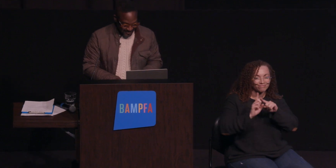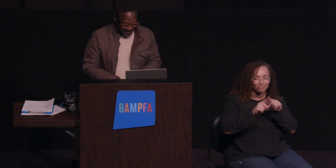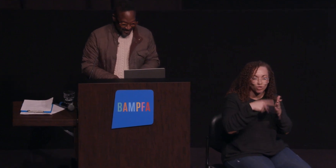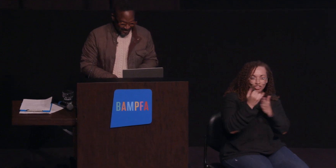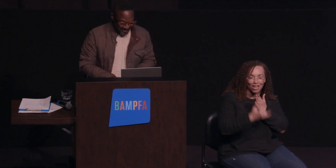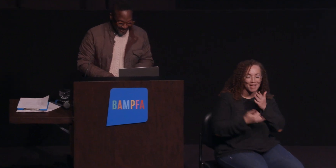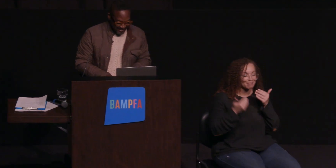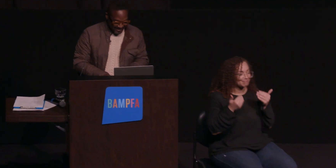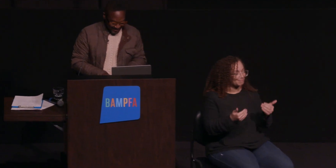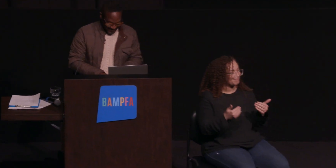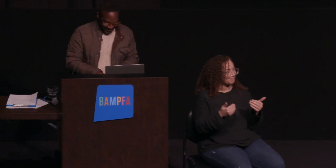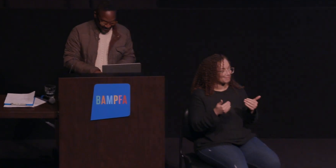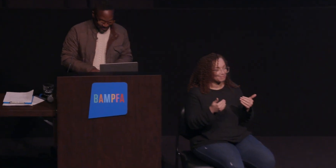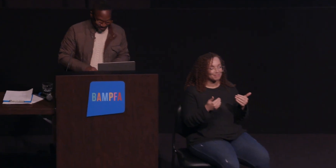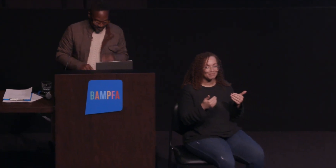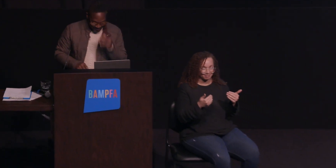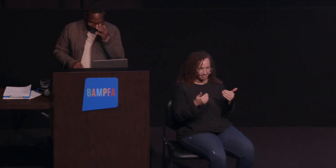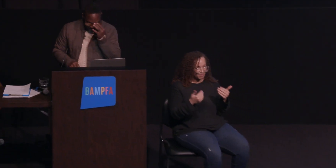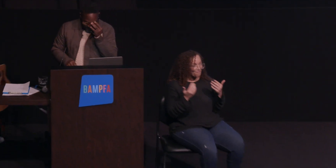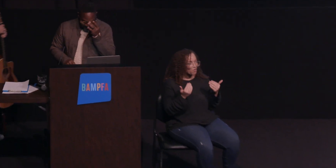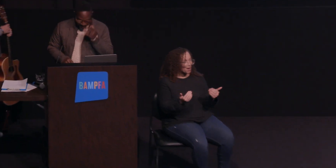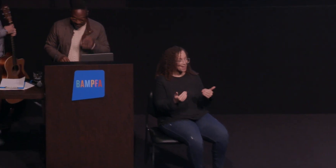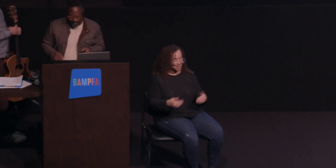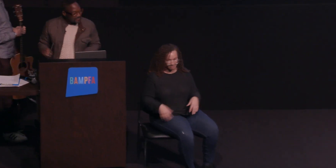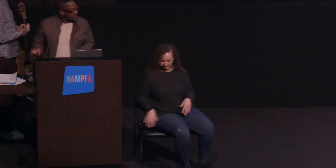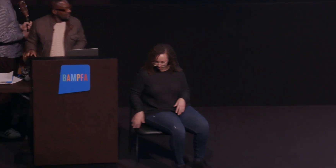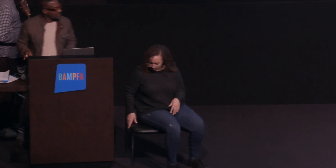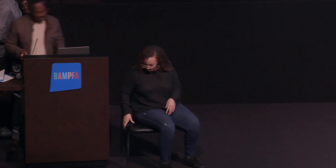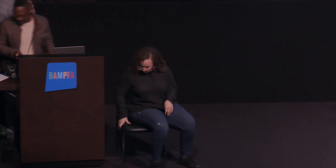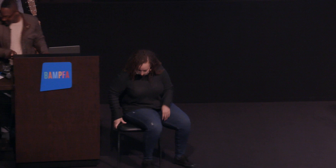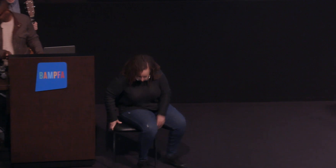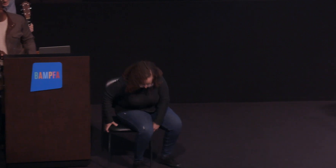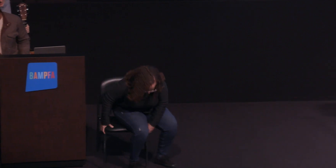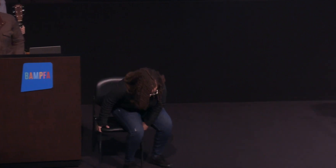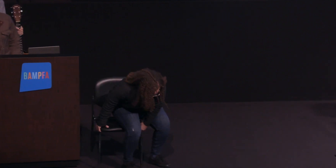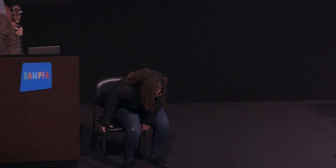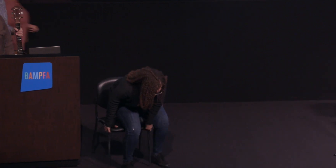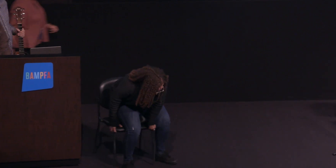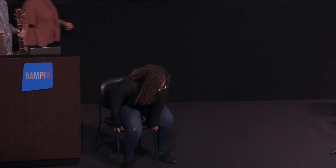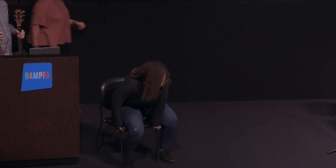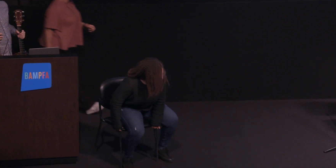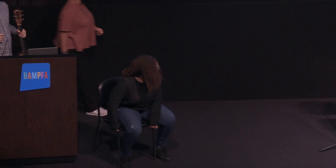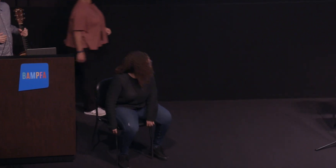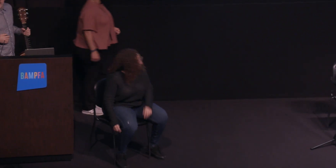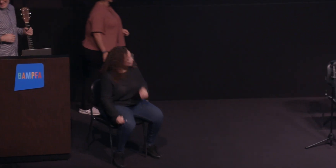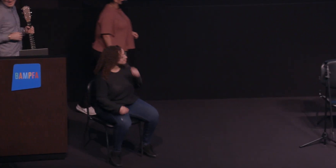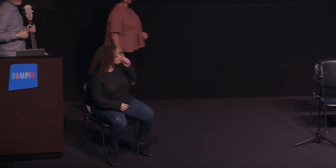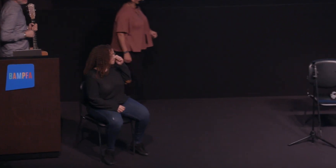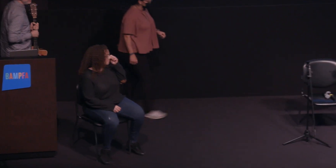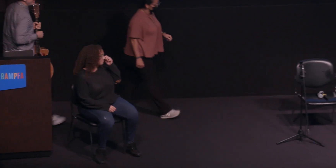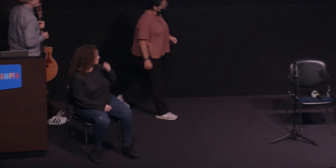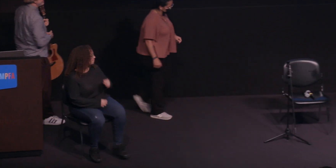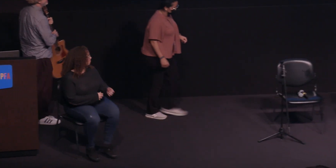[audience applauding]